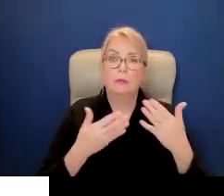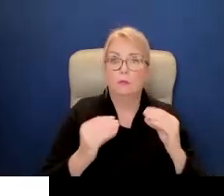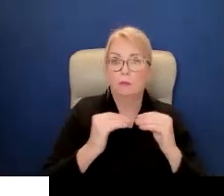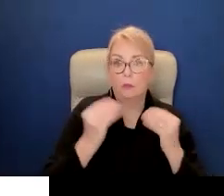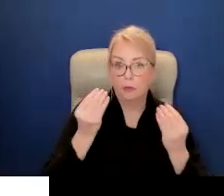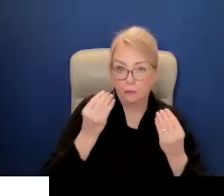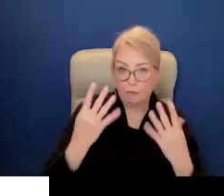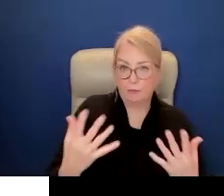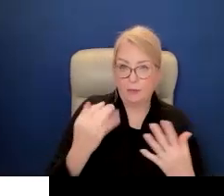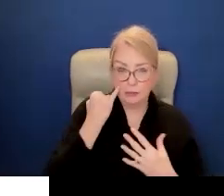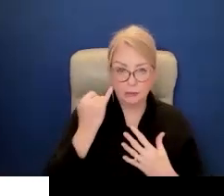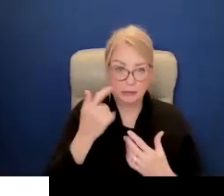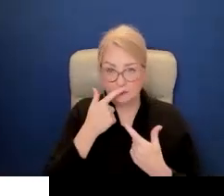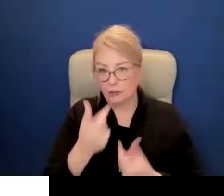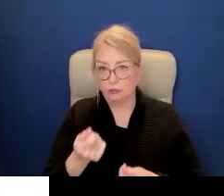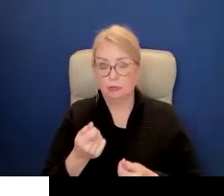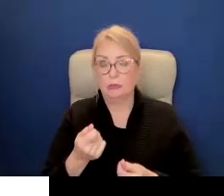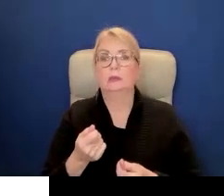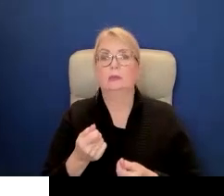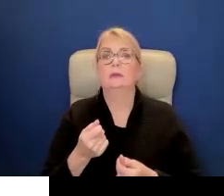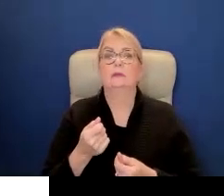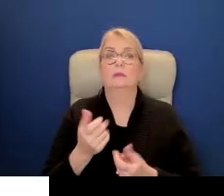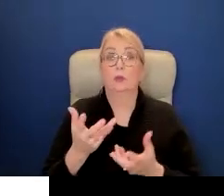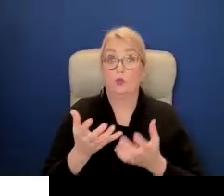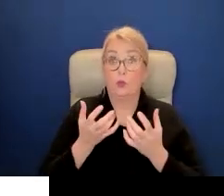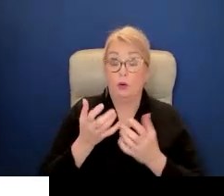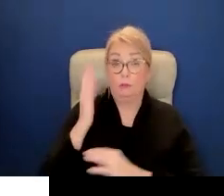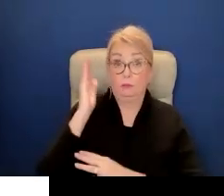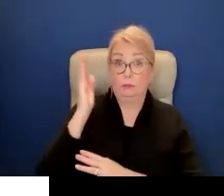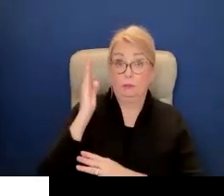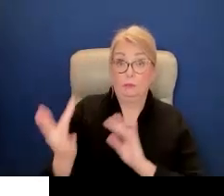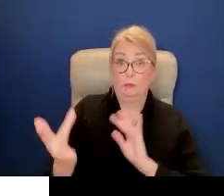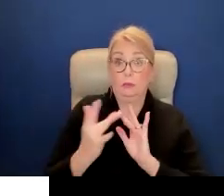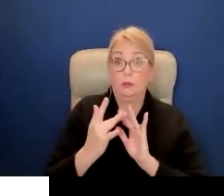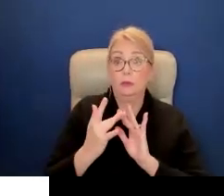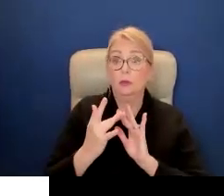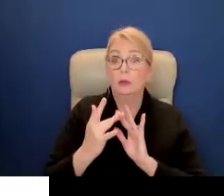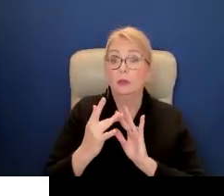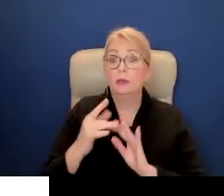If you guys are interested in a presentation, please contact, Guadalupe Garcia at the Dream Center.